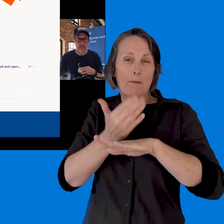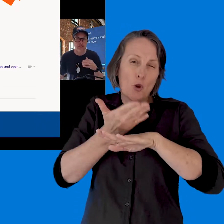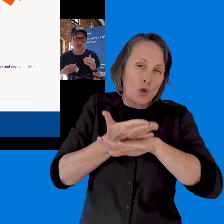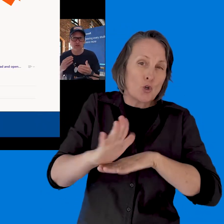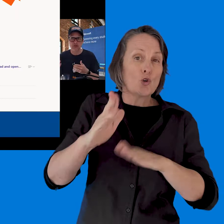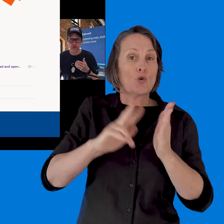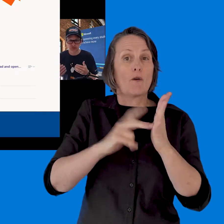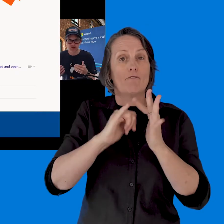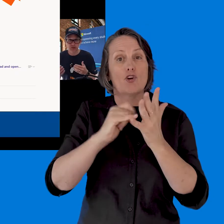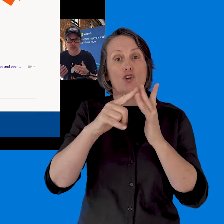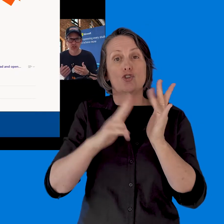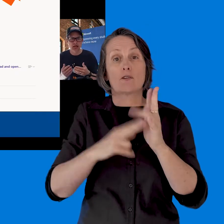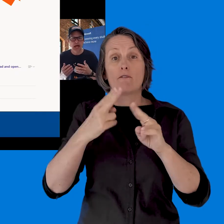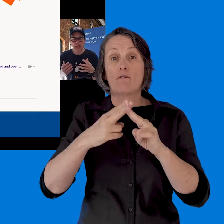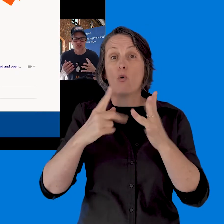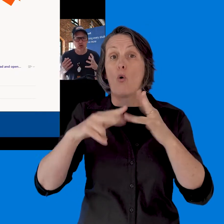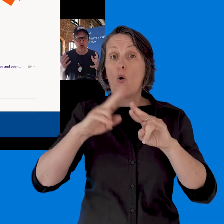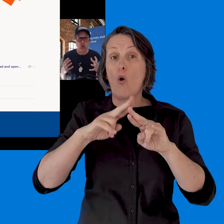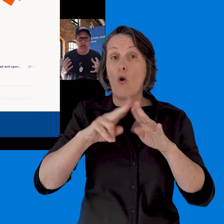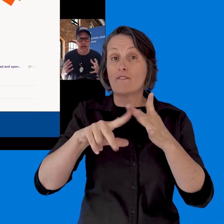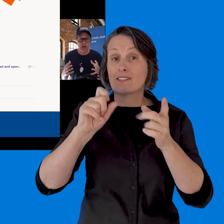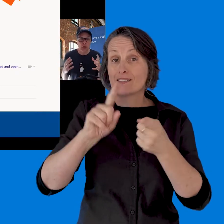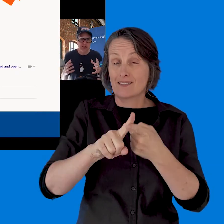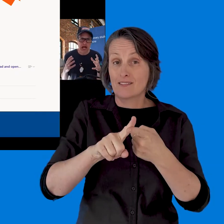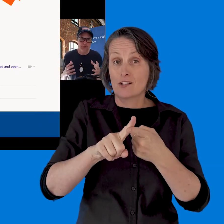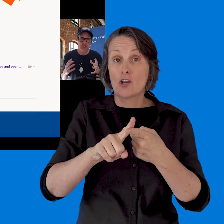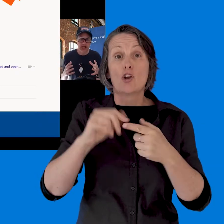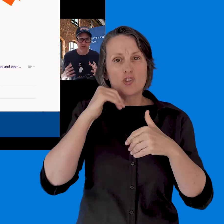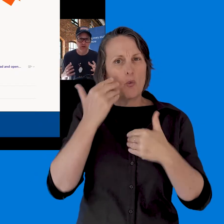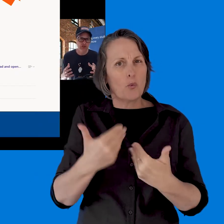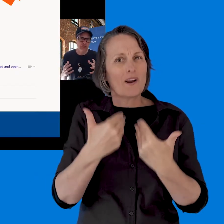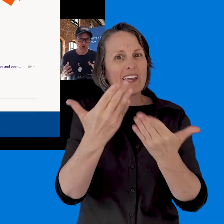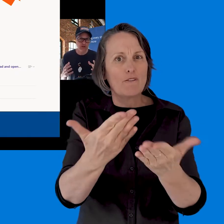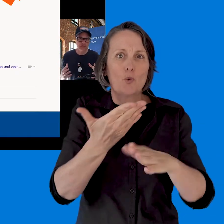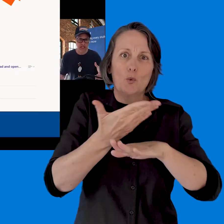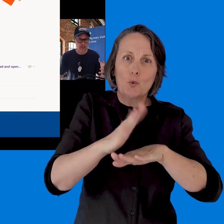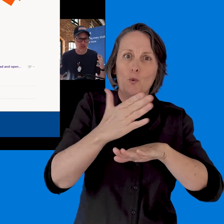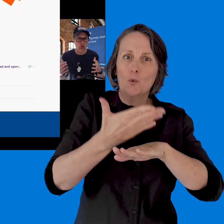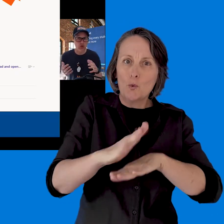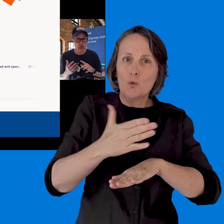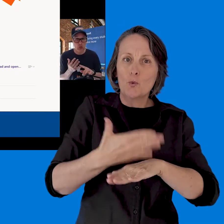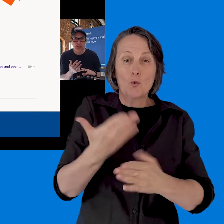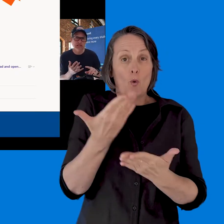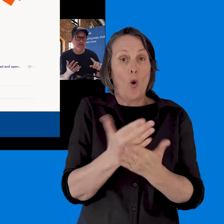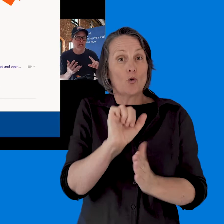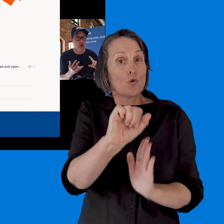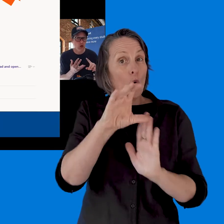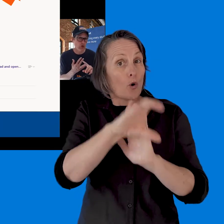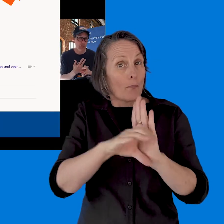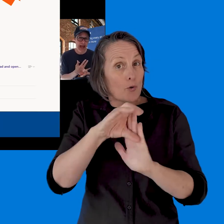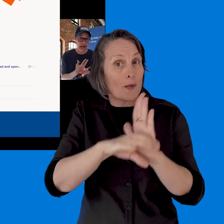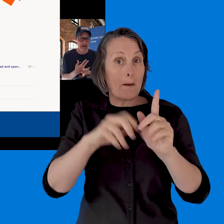It's the subscription version and so you will get the most up to date version of office installed on your PC or your Mac.